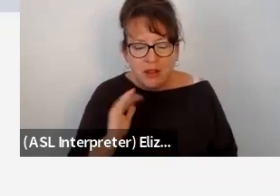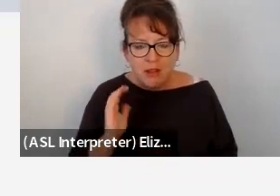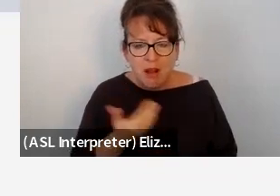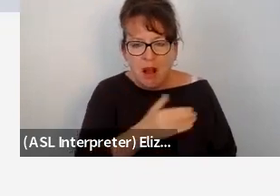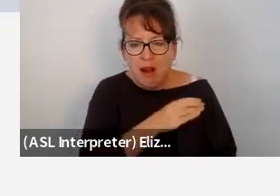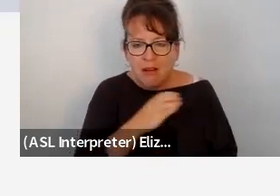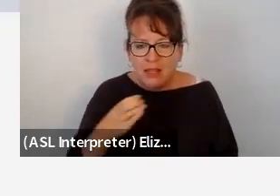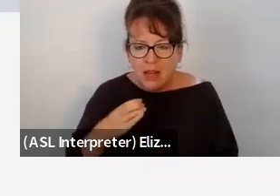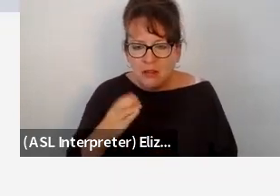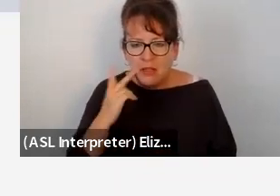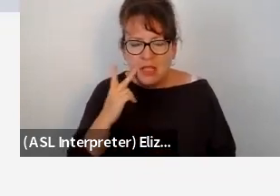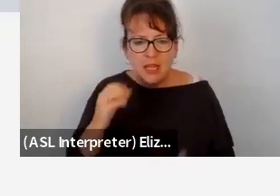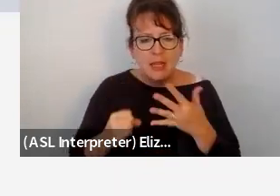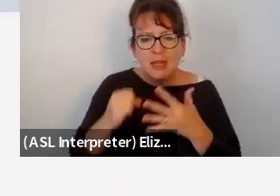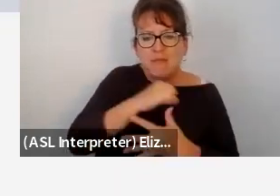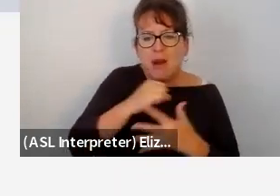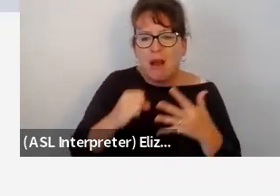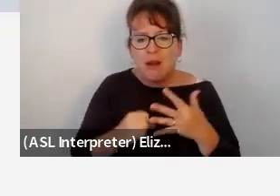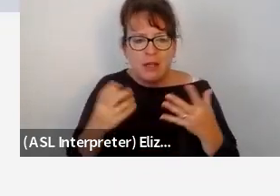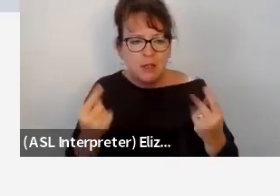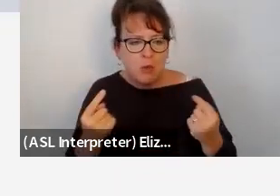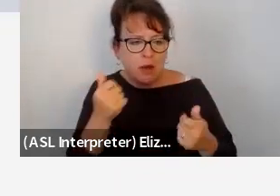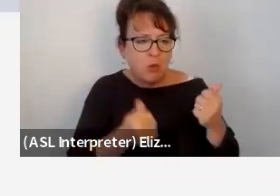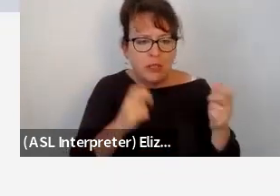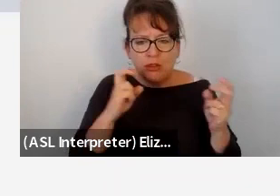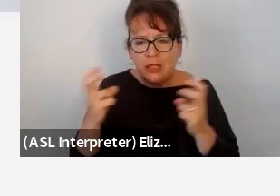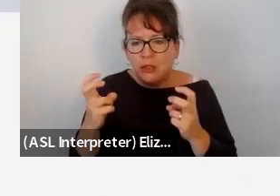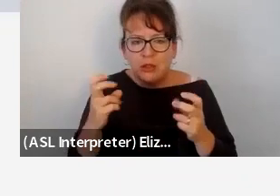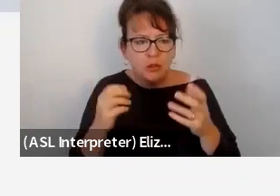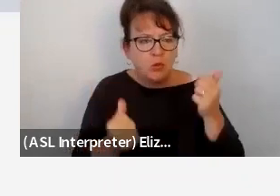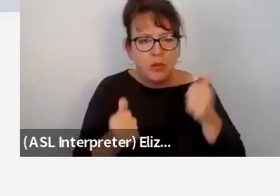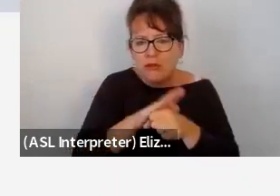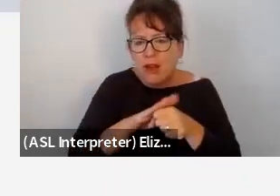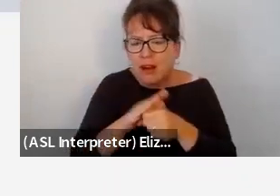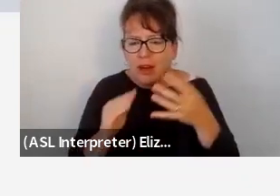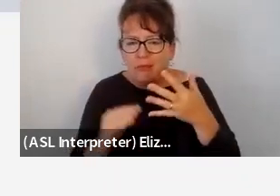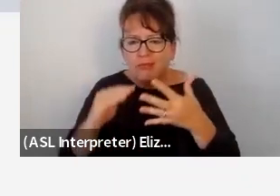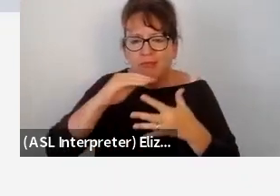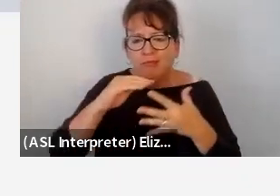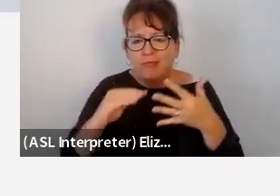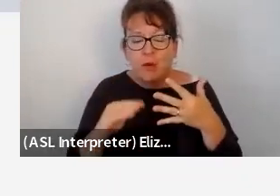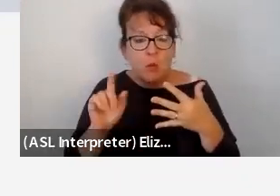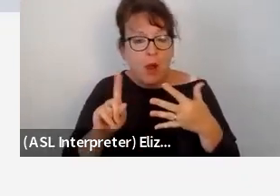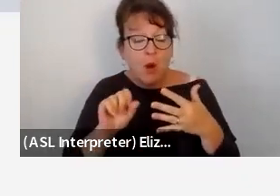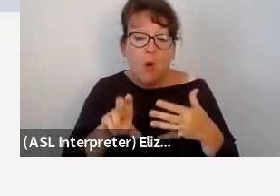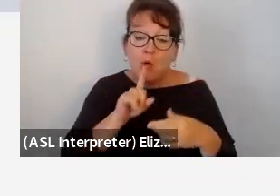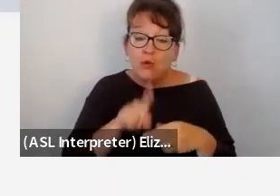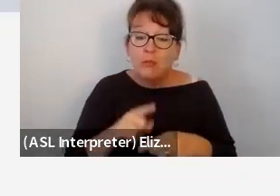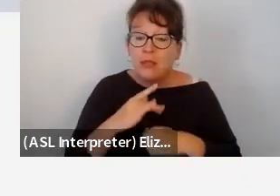You read my mind. And I'm seeing one from David Cole about